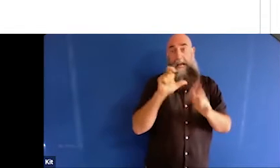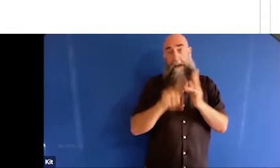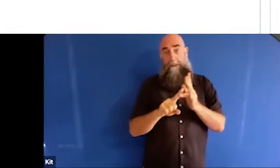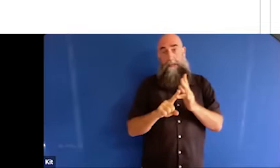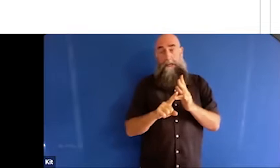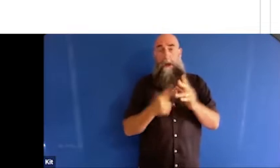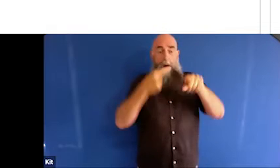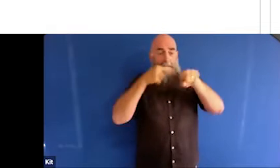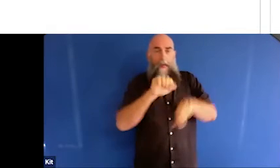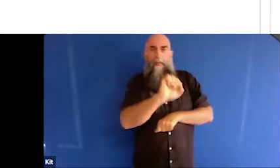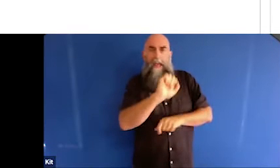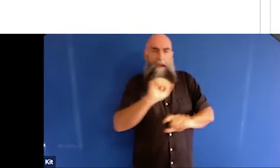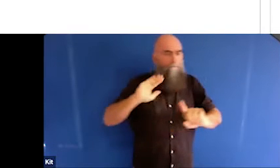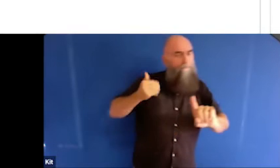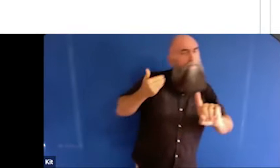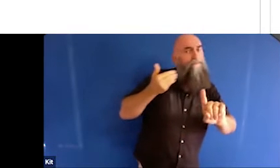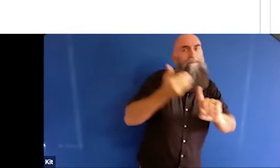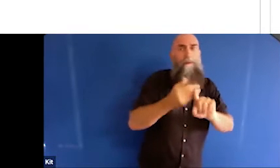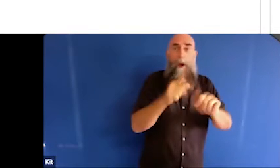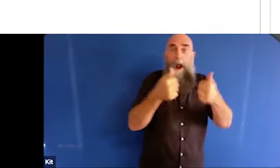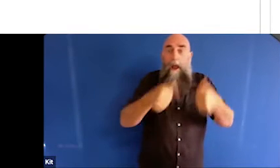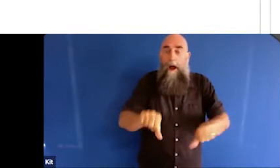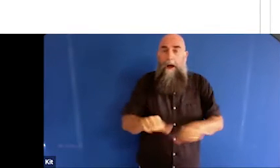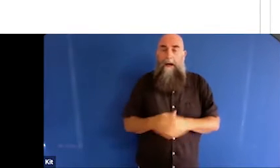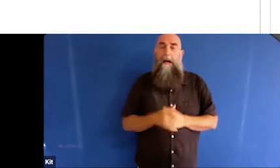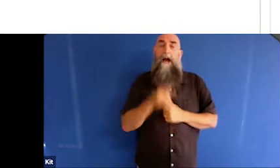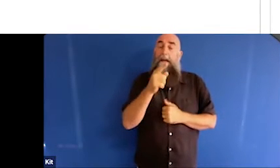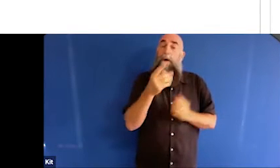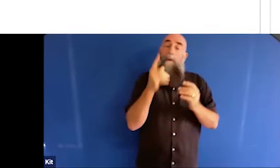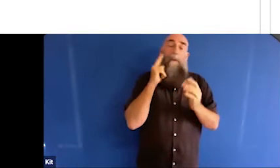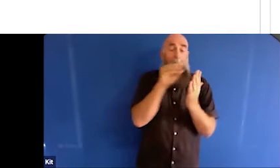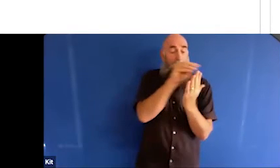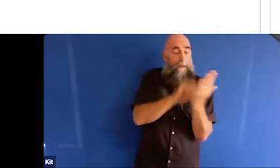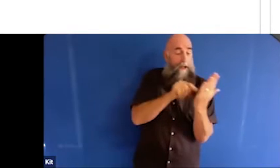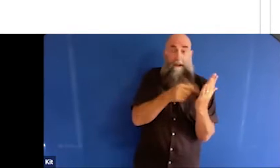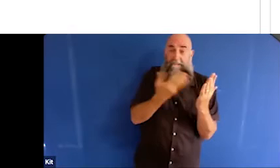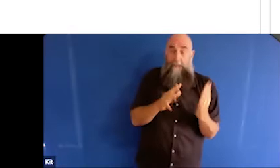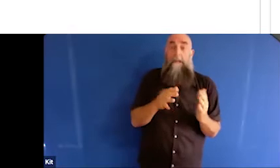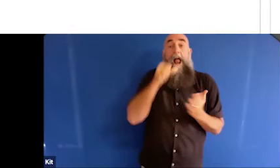Lastly, you can demonstrate the quality of your work the support letters you provide. A few